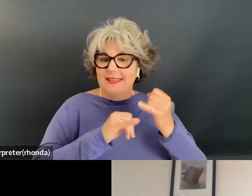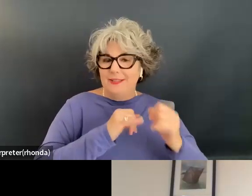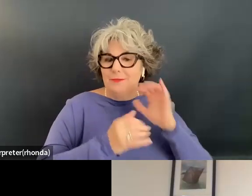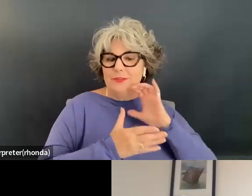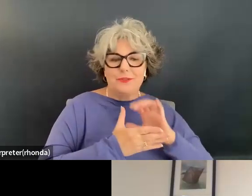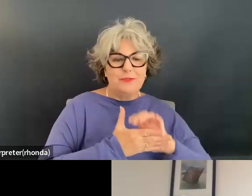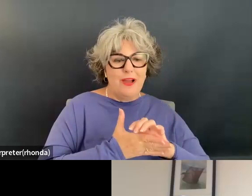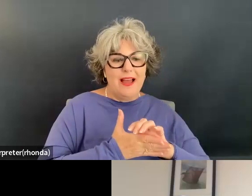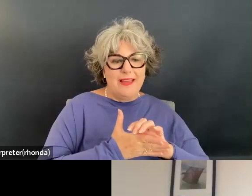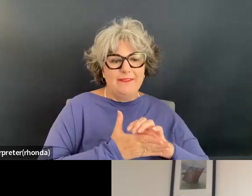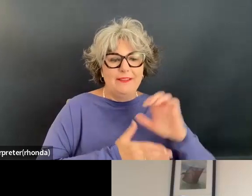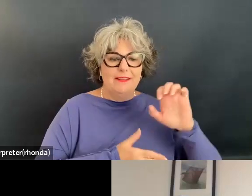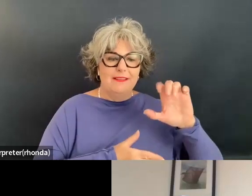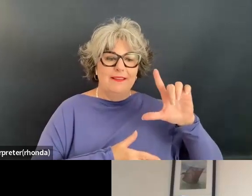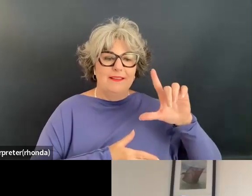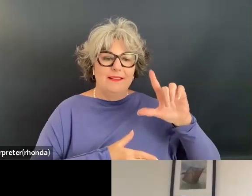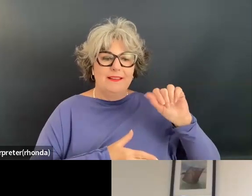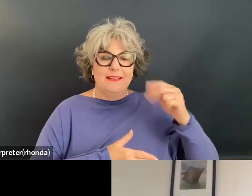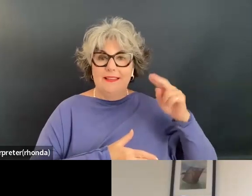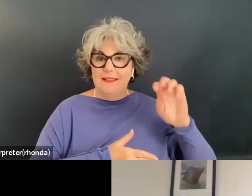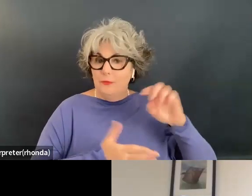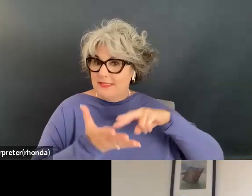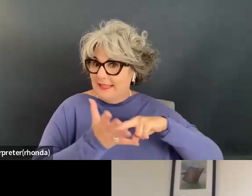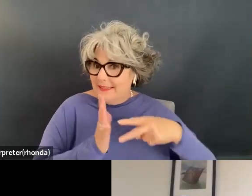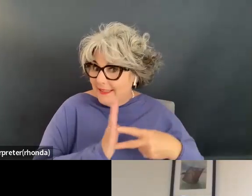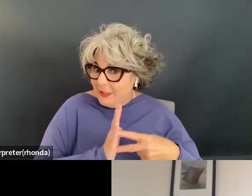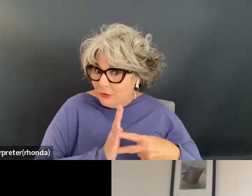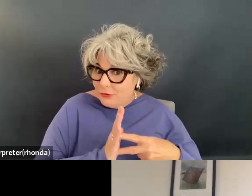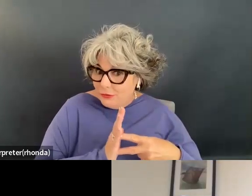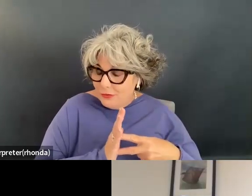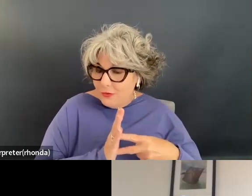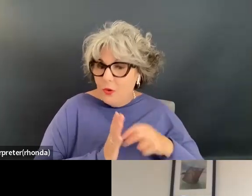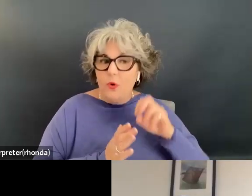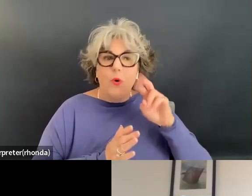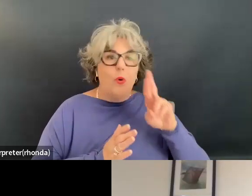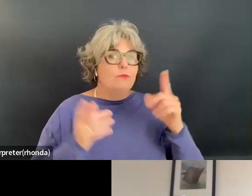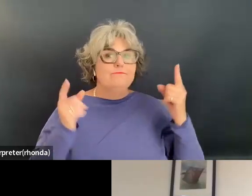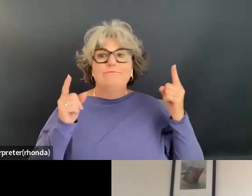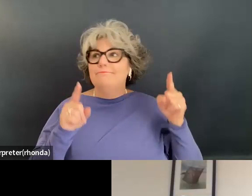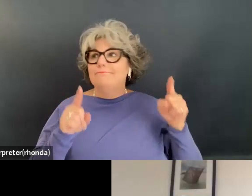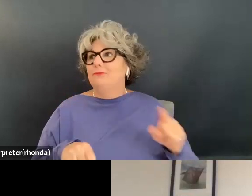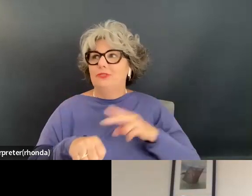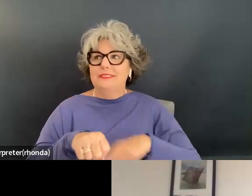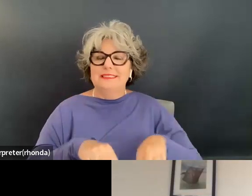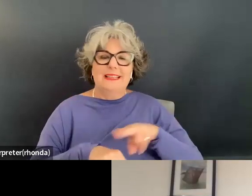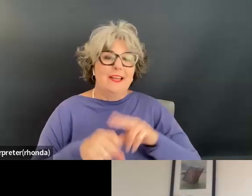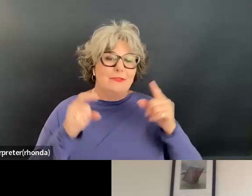And I just wondered, was that a intentional thing? Or was it just sort of a natural thing